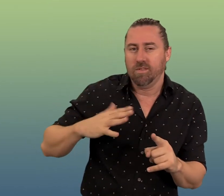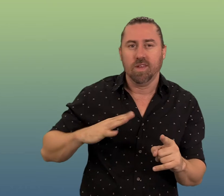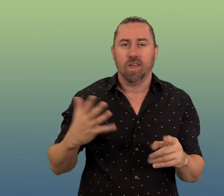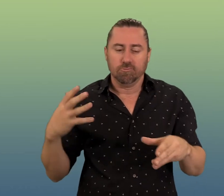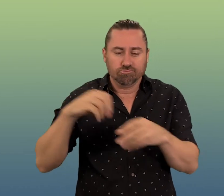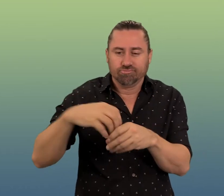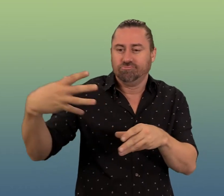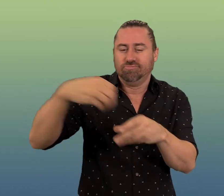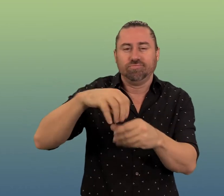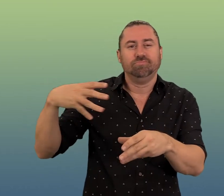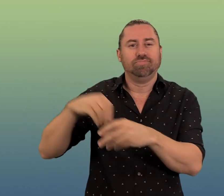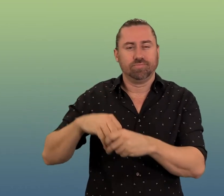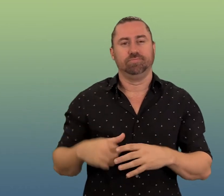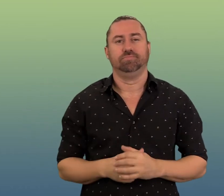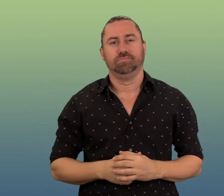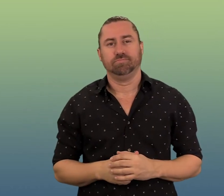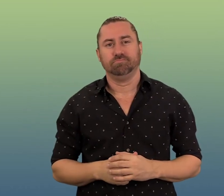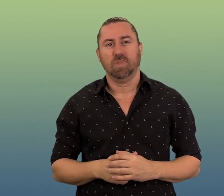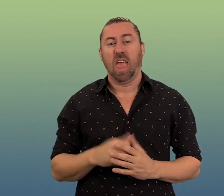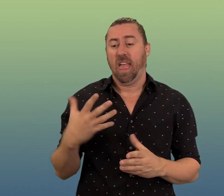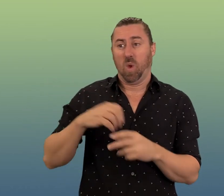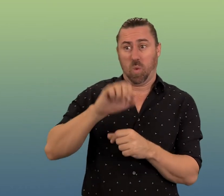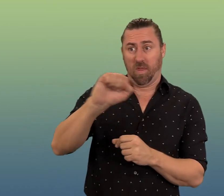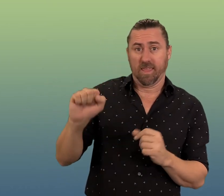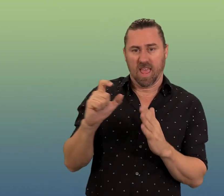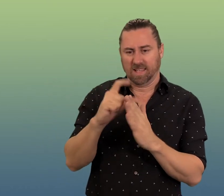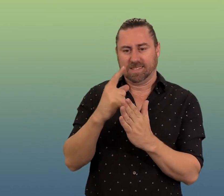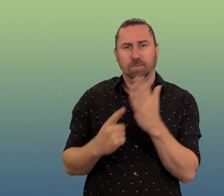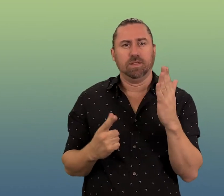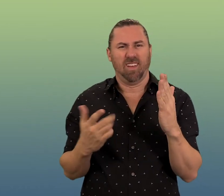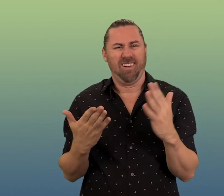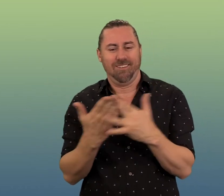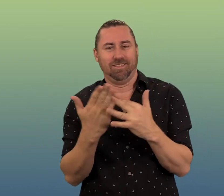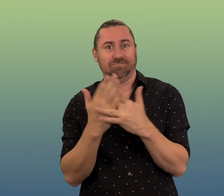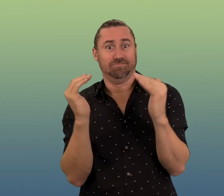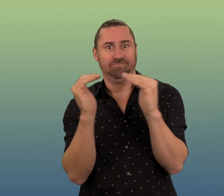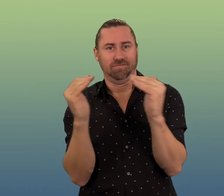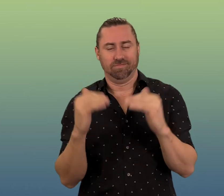facilities, devices and services and incorporating disability access standards.